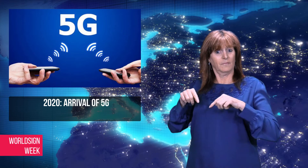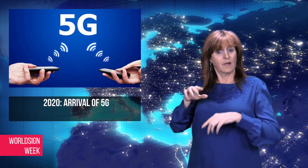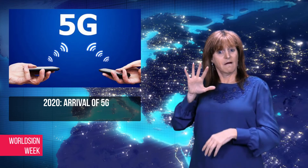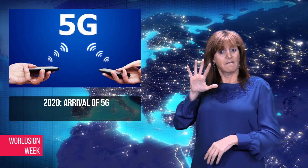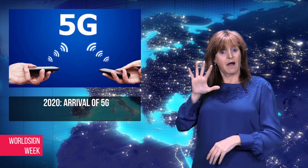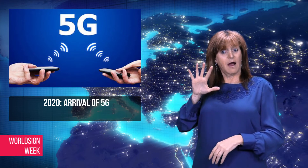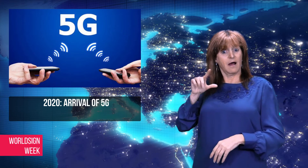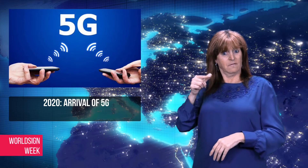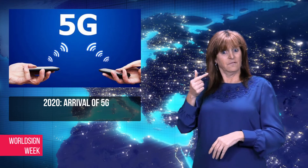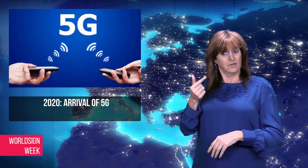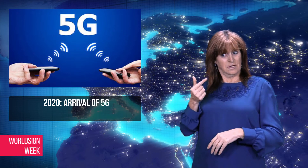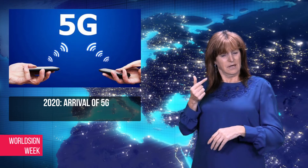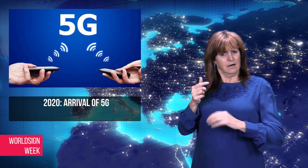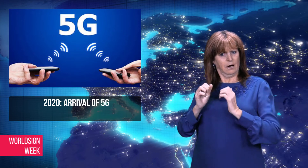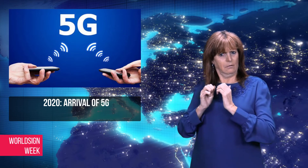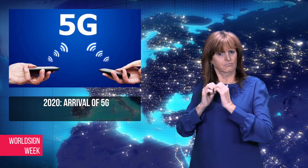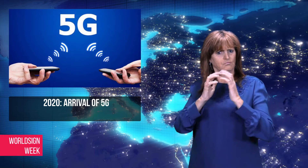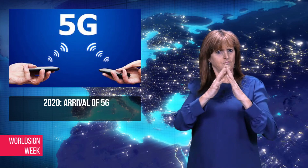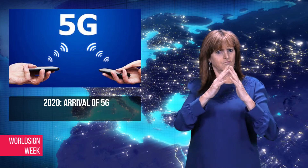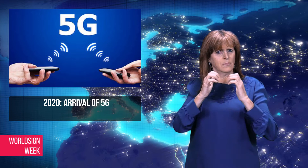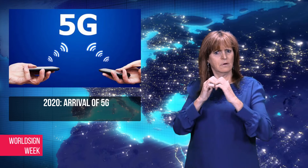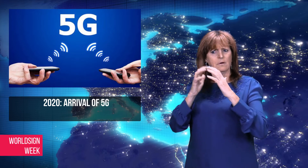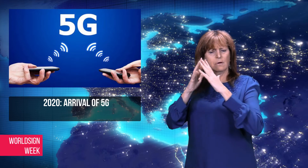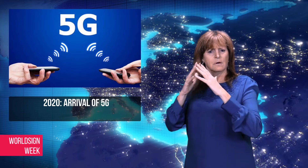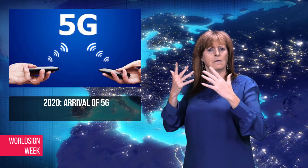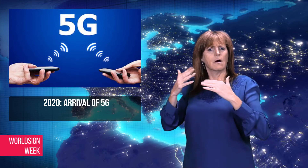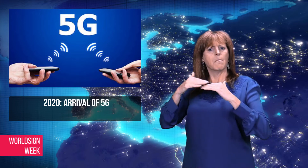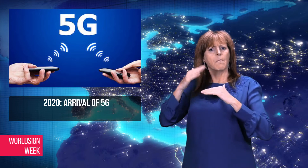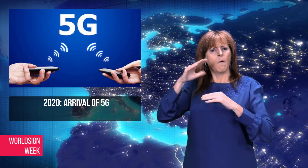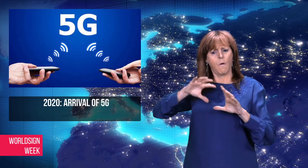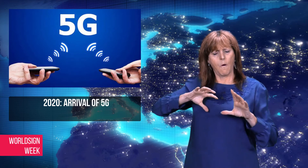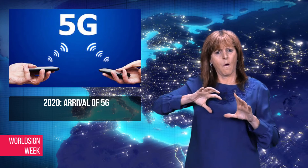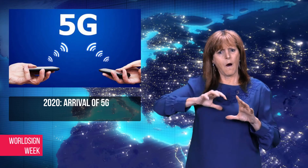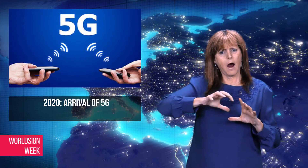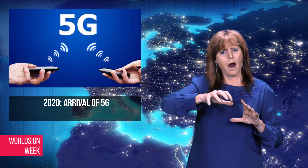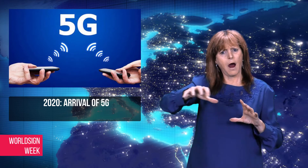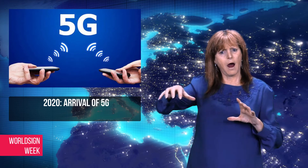network offering expanded capabilities.